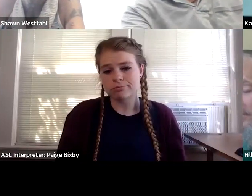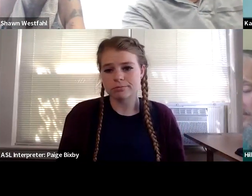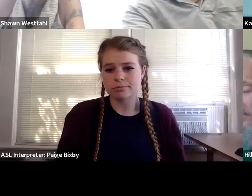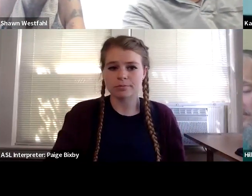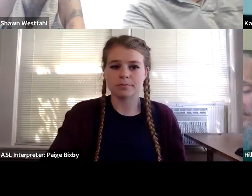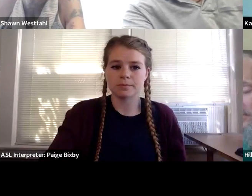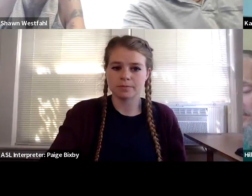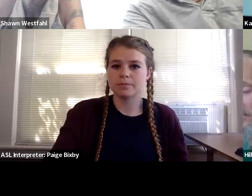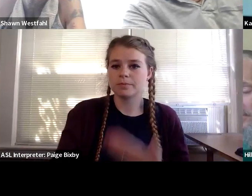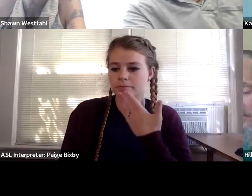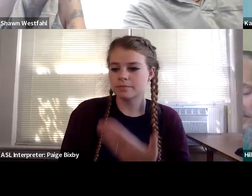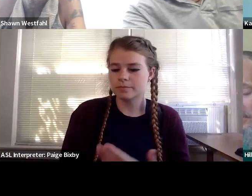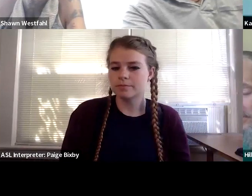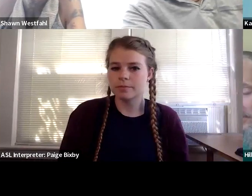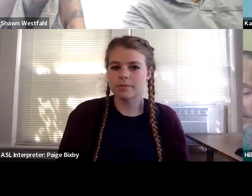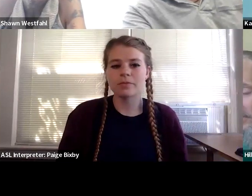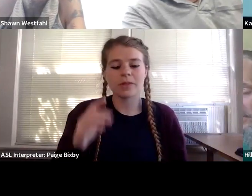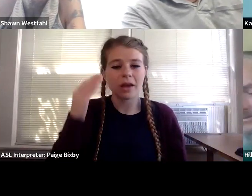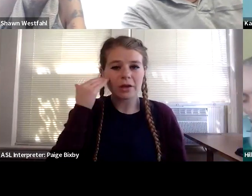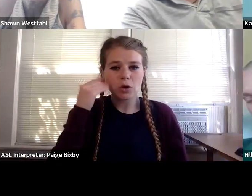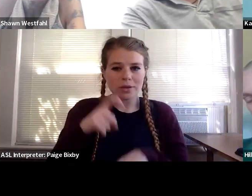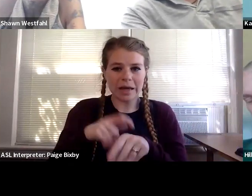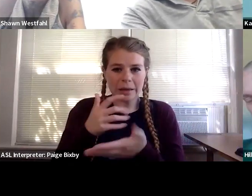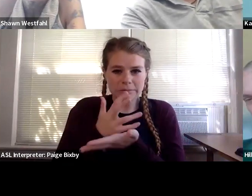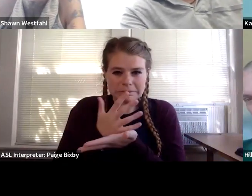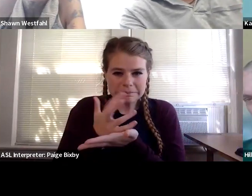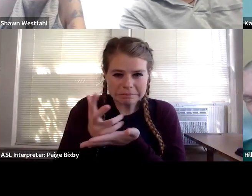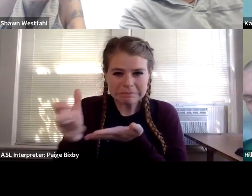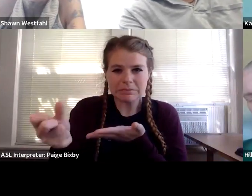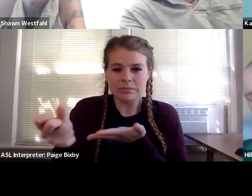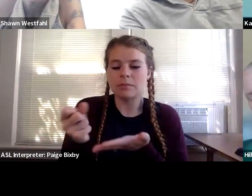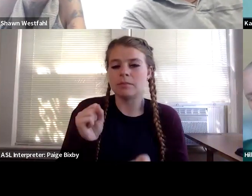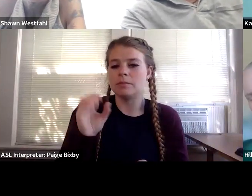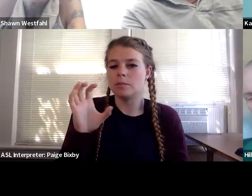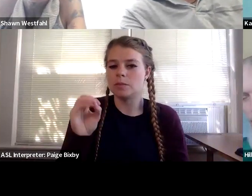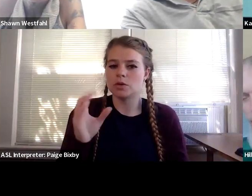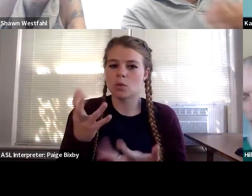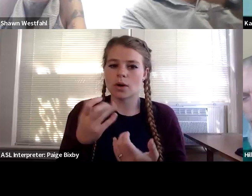Thank you. And I think we're coming close to the end of our time, so I just wanna say thank you so much.